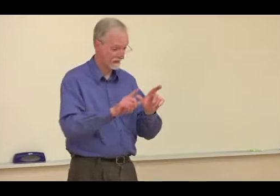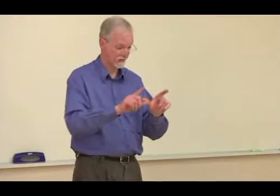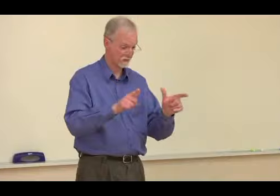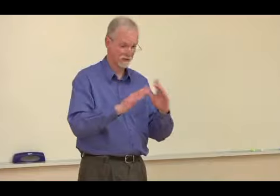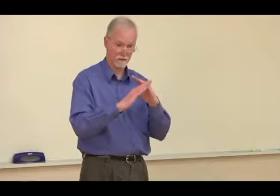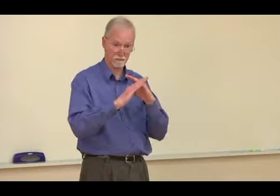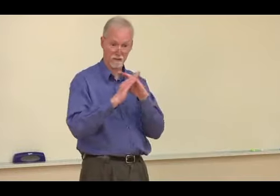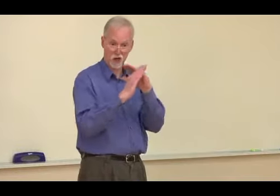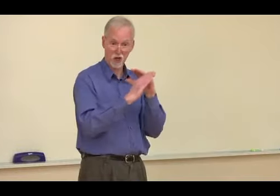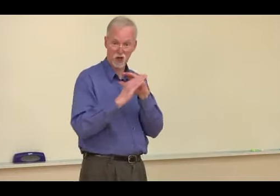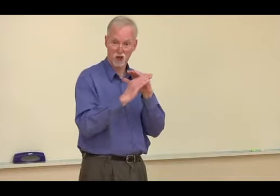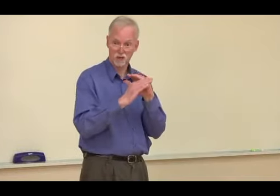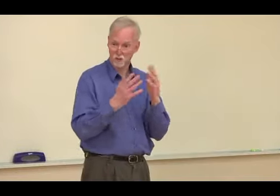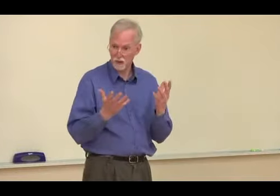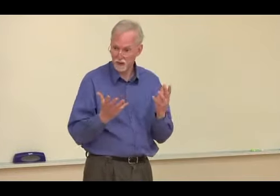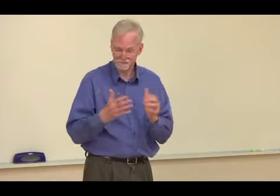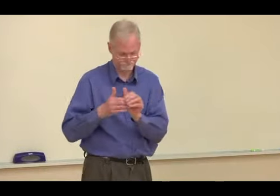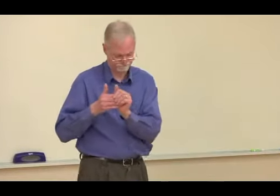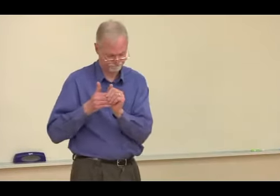Language barriers lead to health disparities